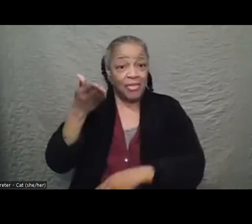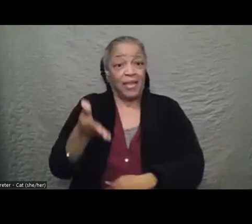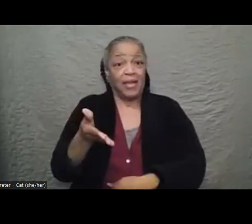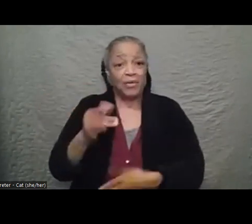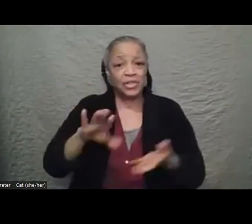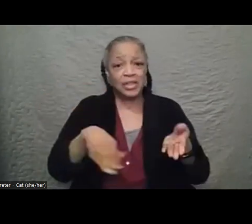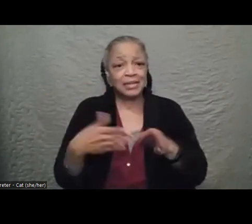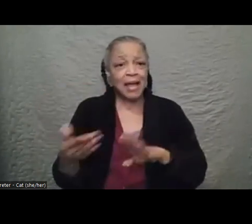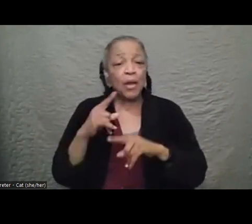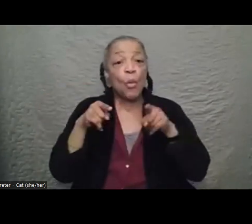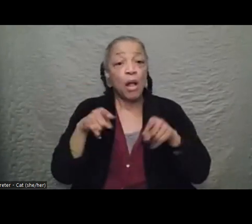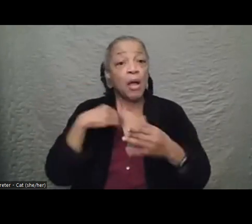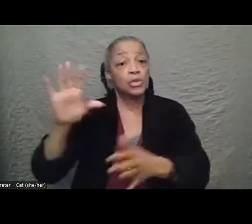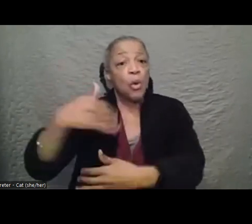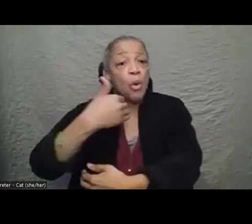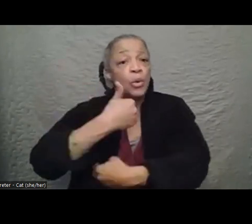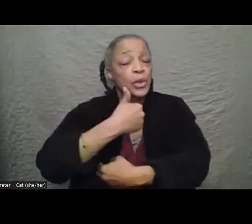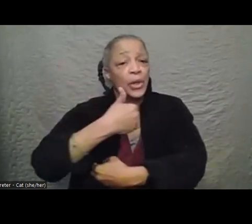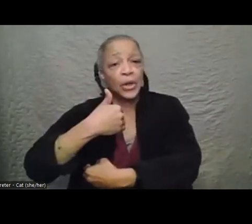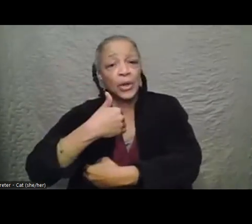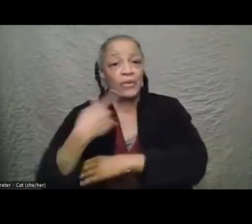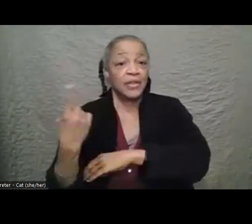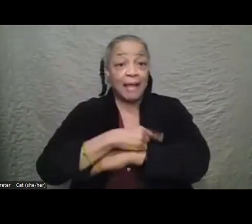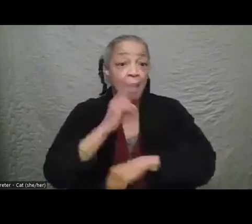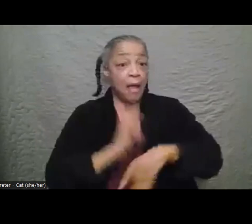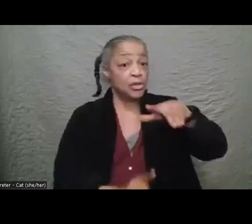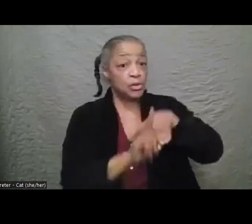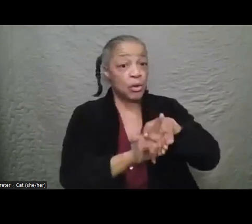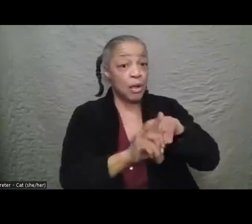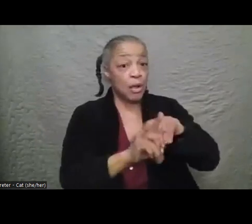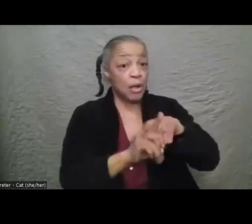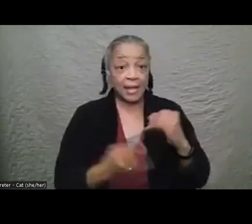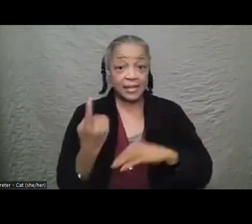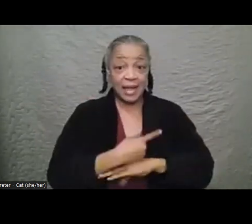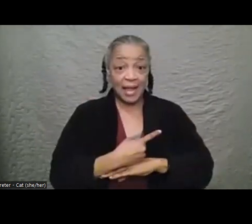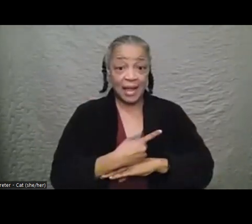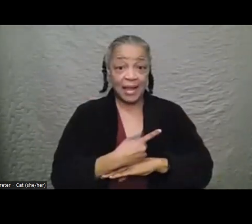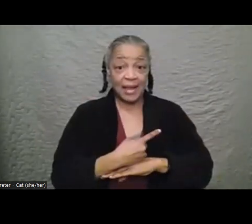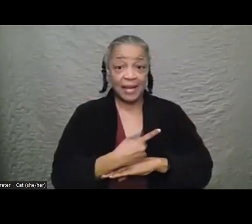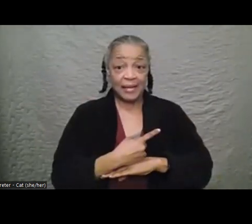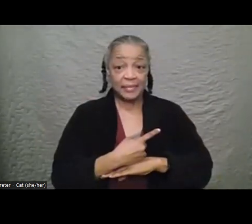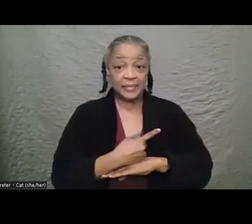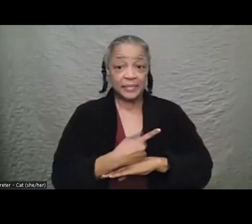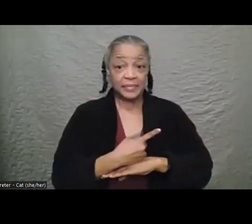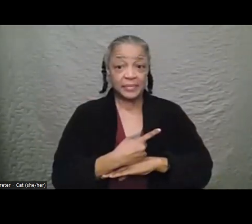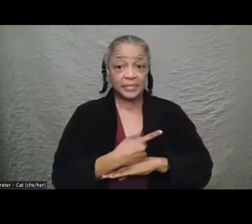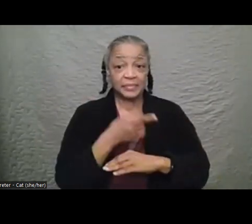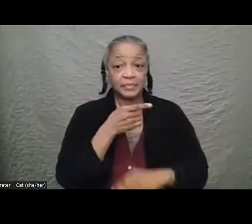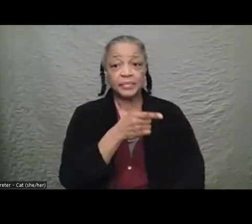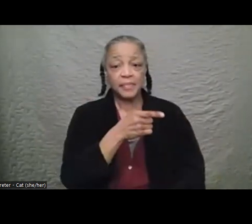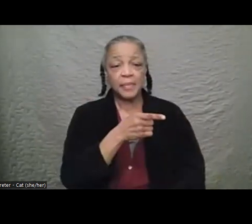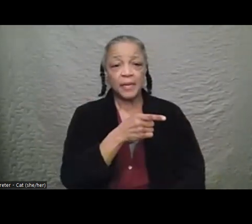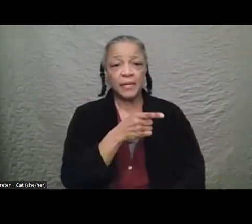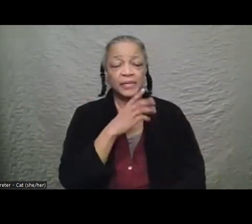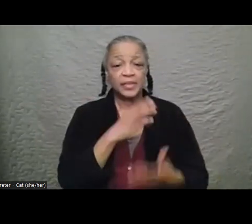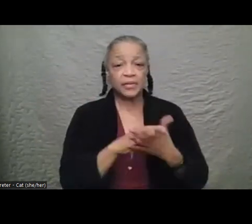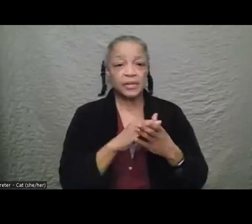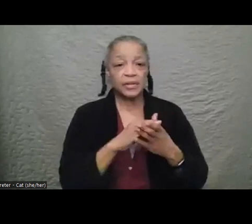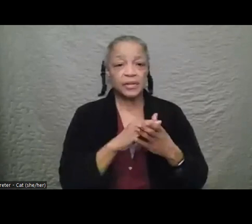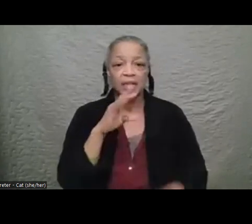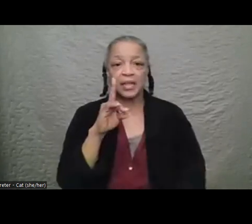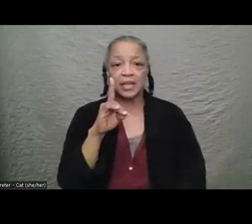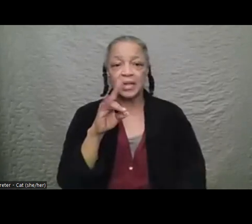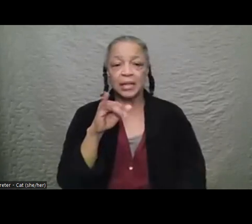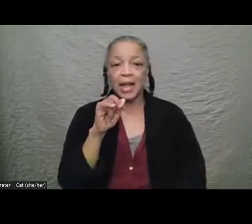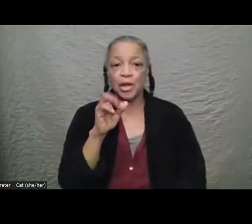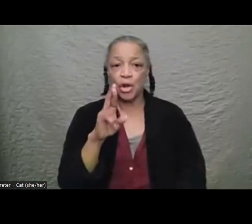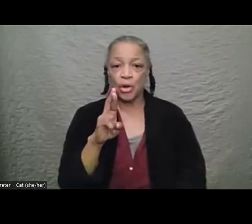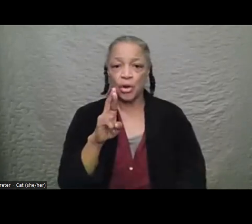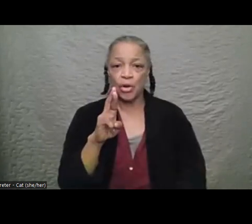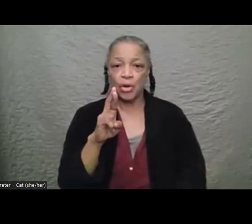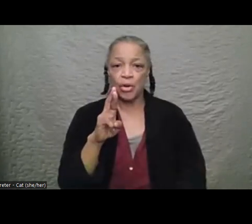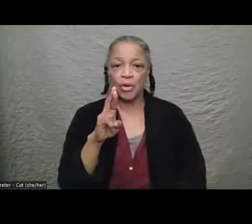The day that I showed up on that last day , she was in the diner.